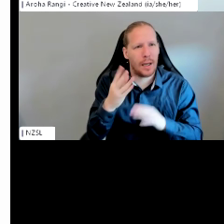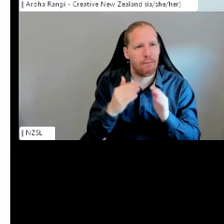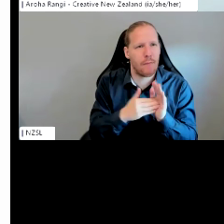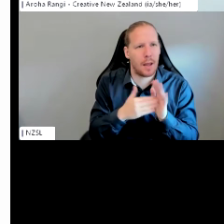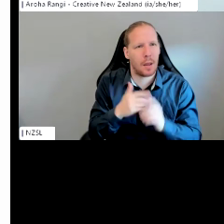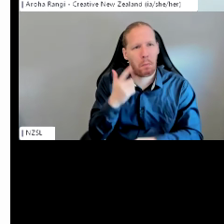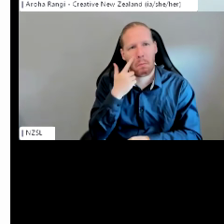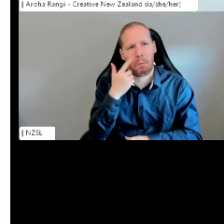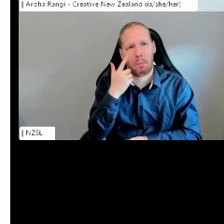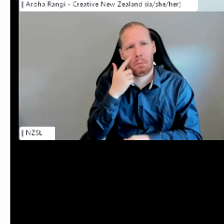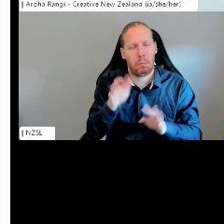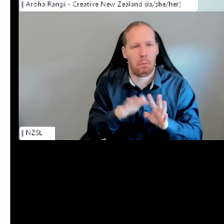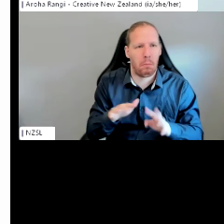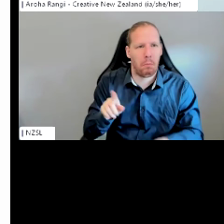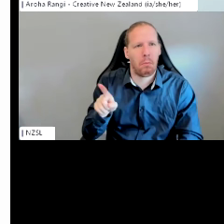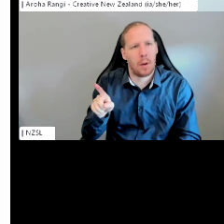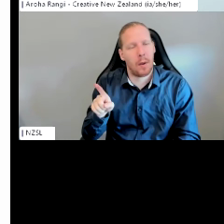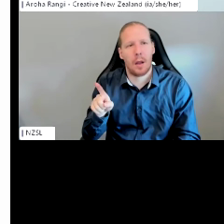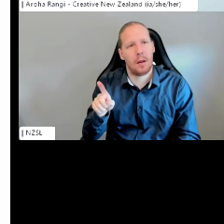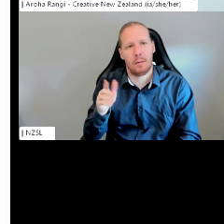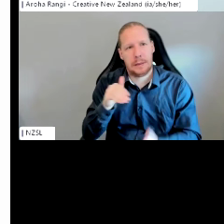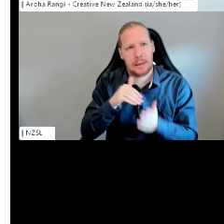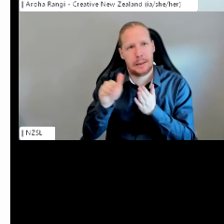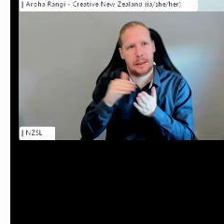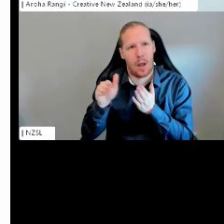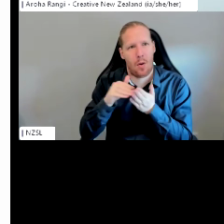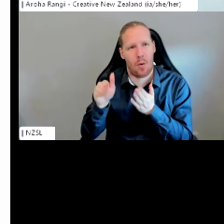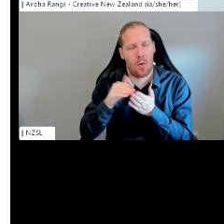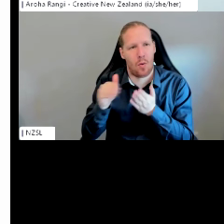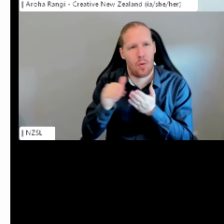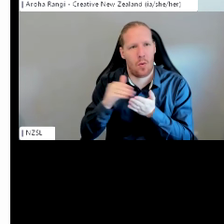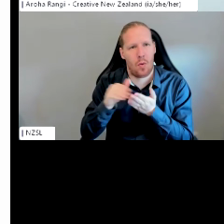interested in getting into membership but they don't want to buy in to all of the complexity.